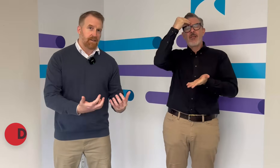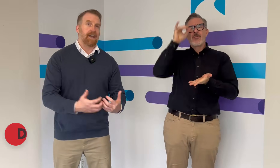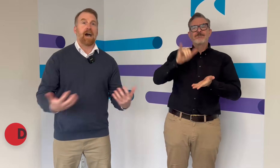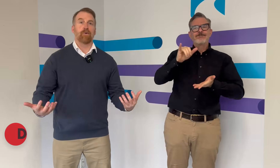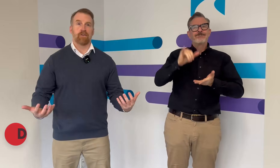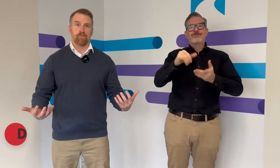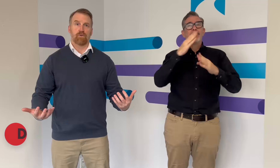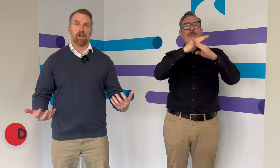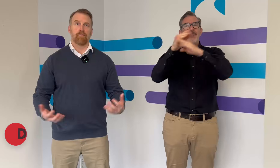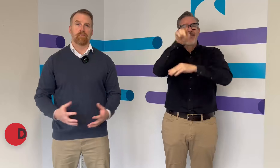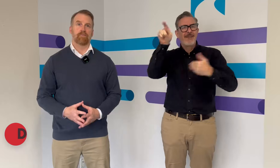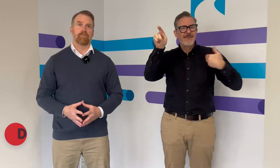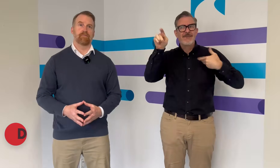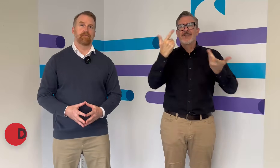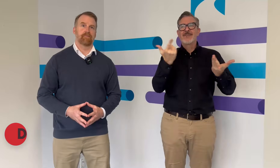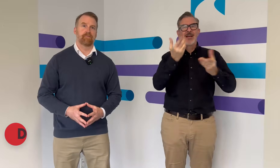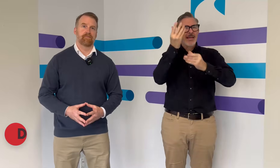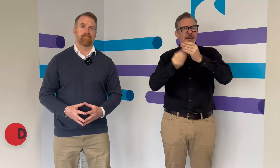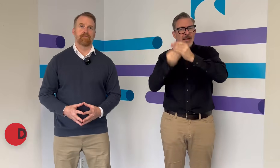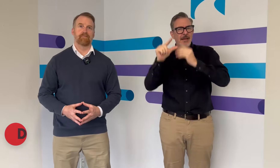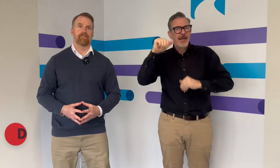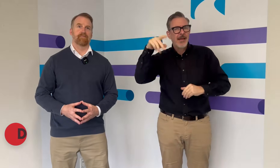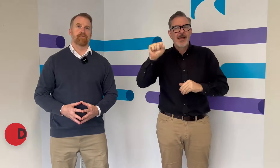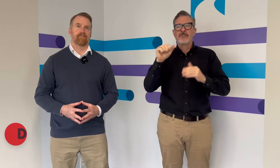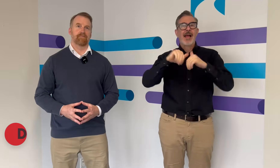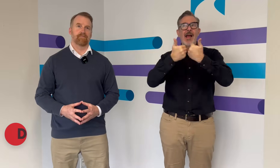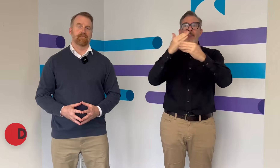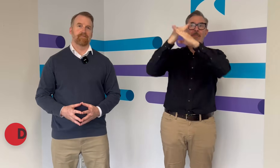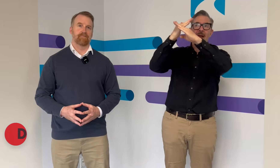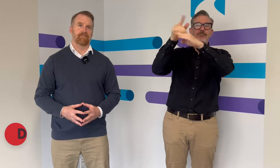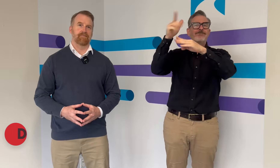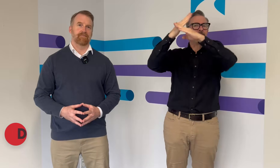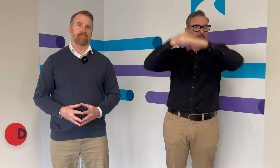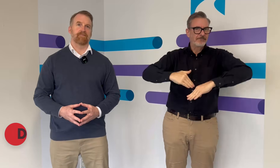where some gaps existed and how we could remove them.